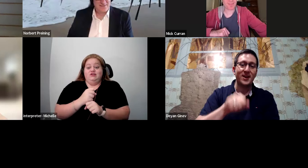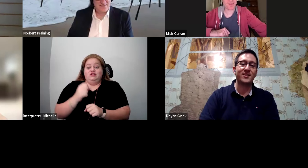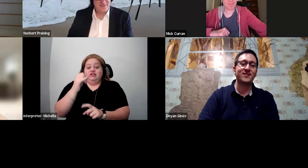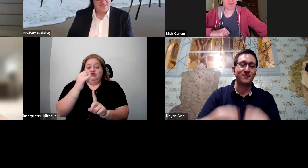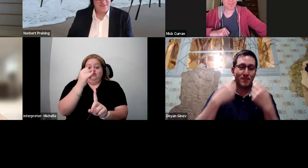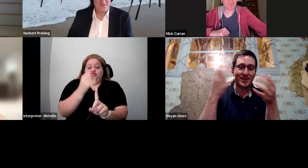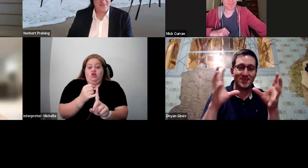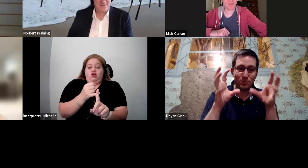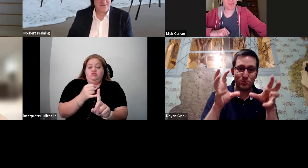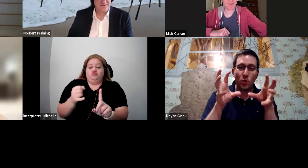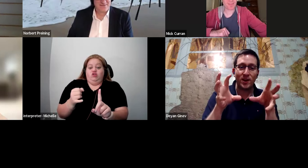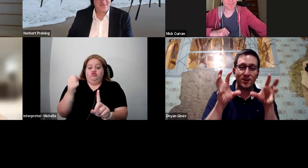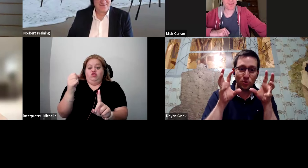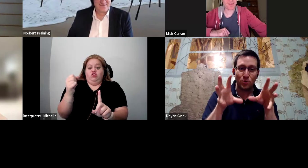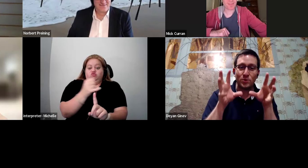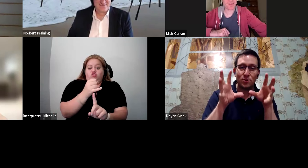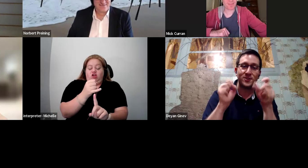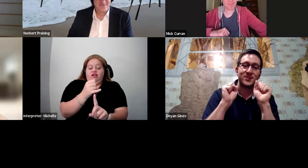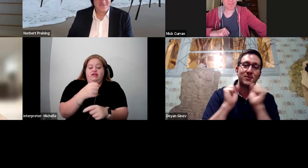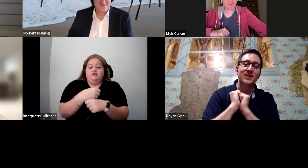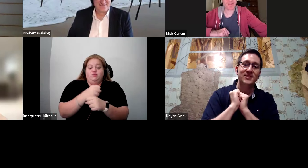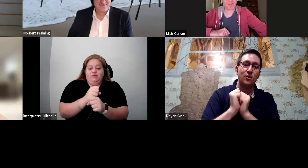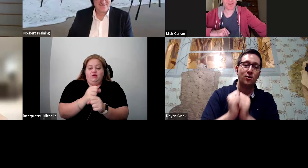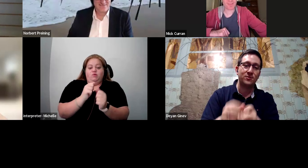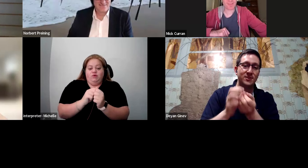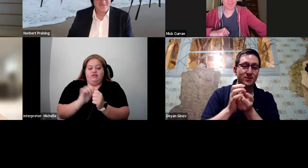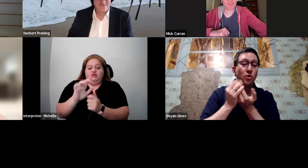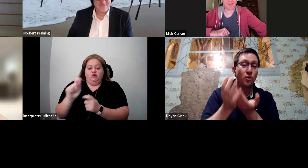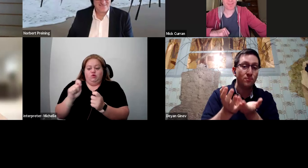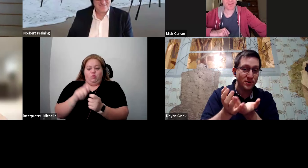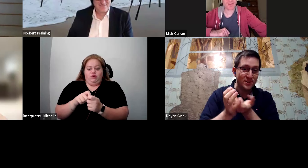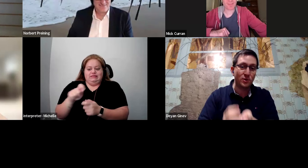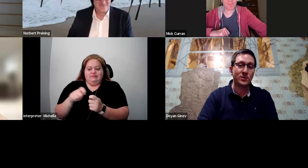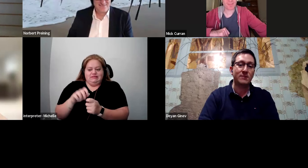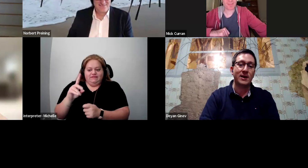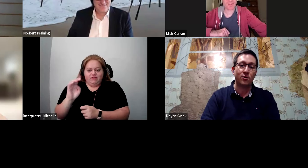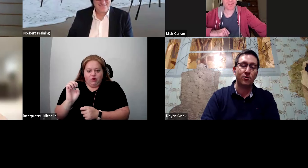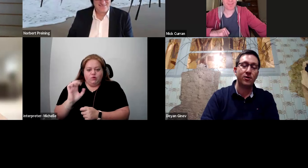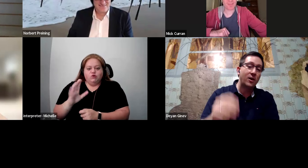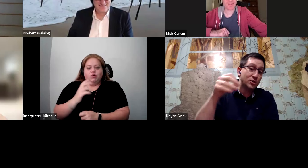and make this little square that you drew with your custom TiXI code, your own personal QED macro, which